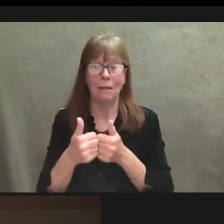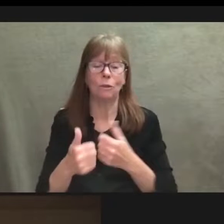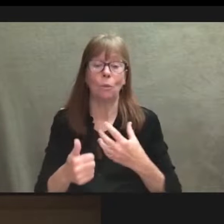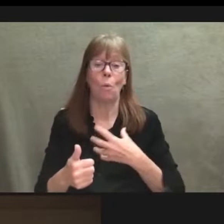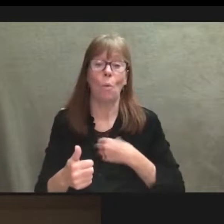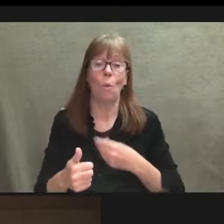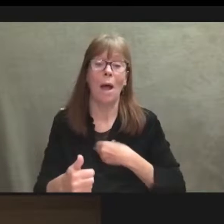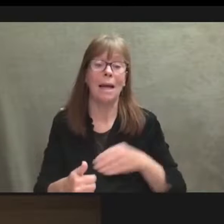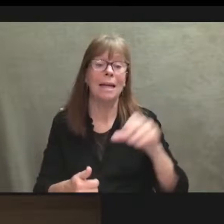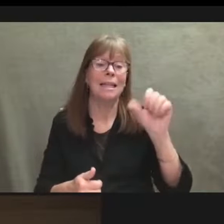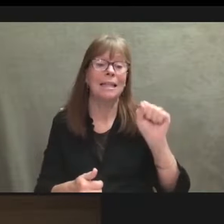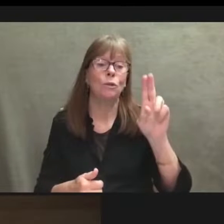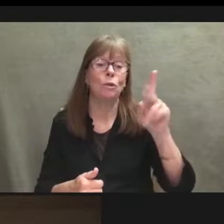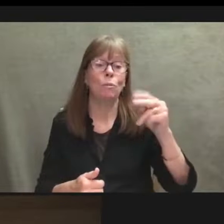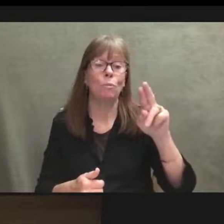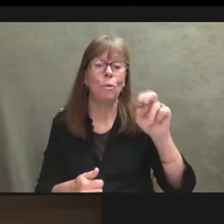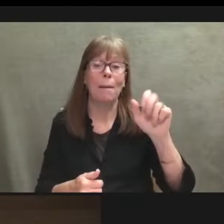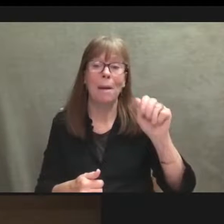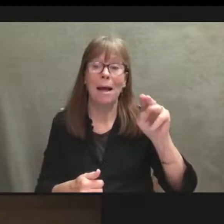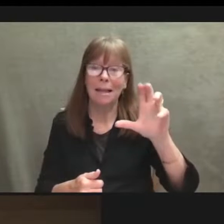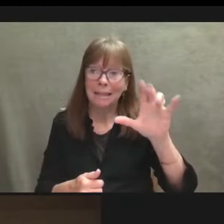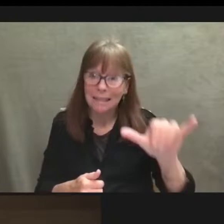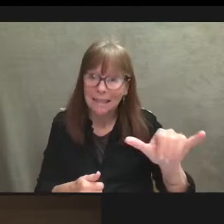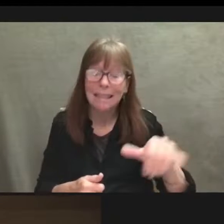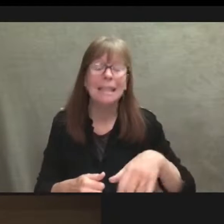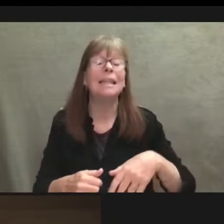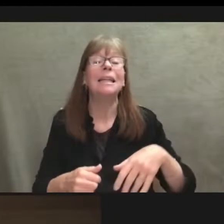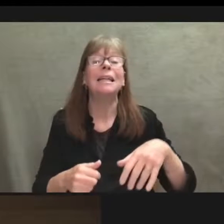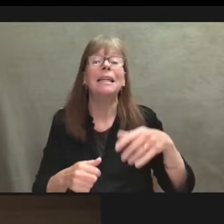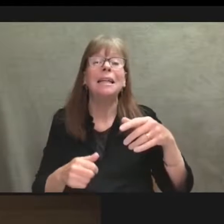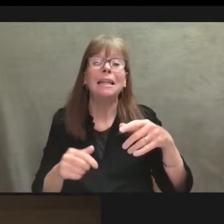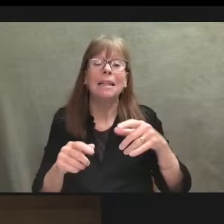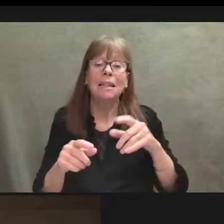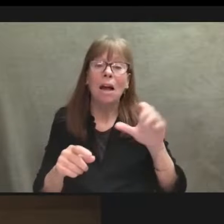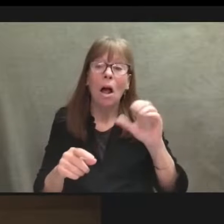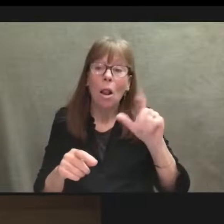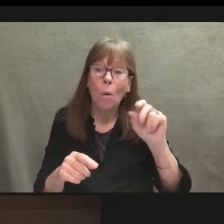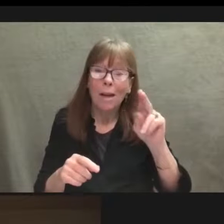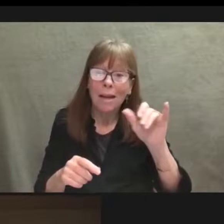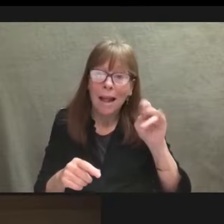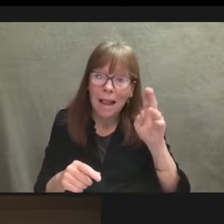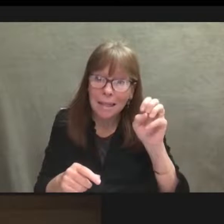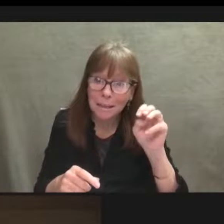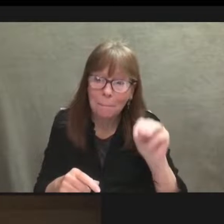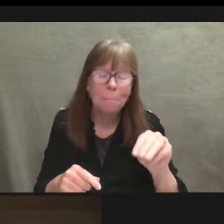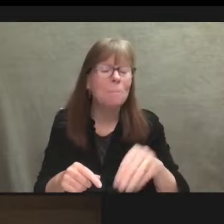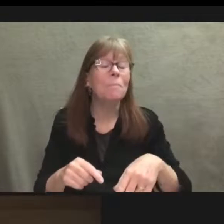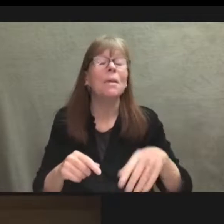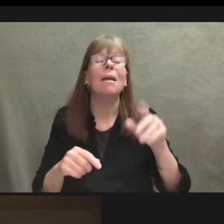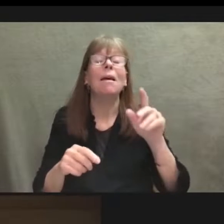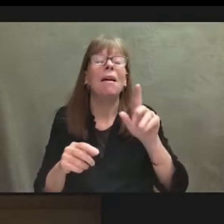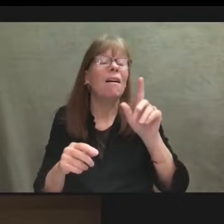settler colonialism, gender normativity, violence that targets trans people, we challenge